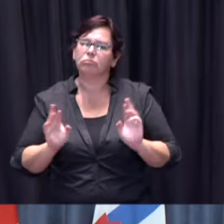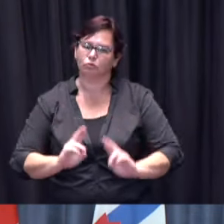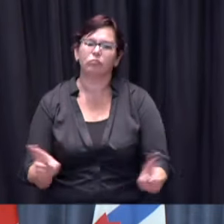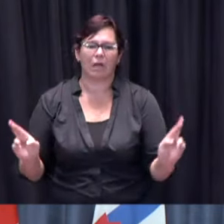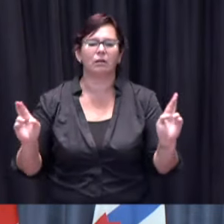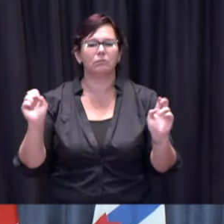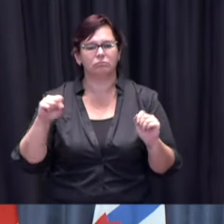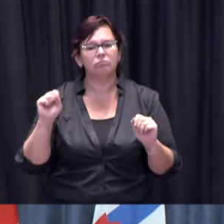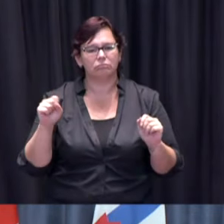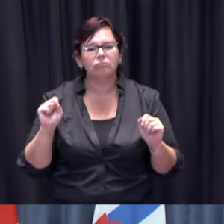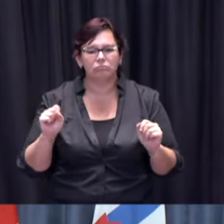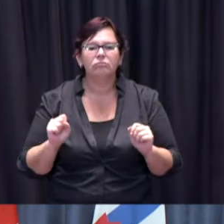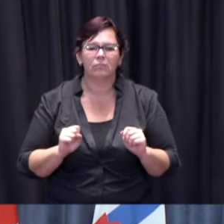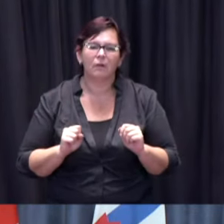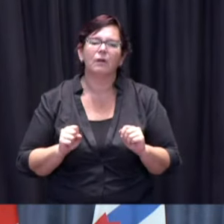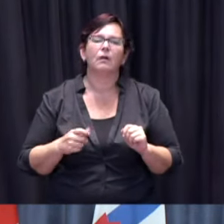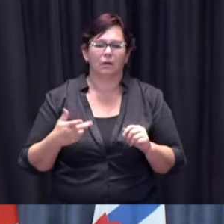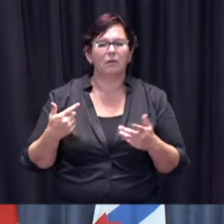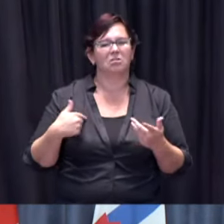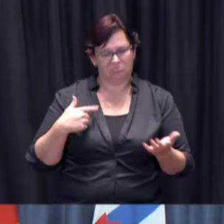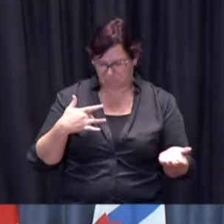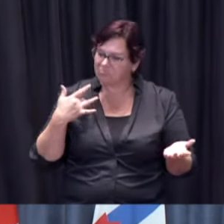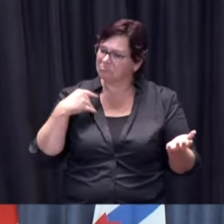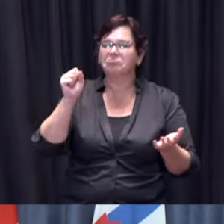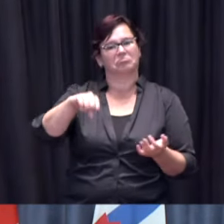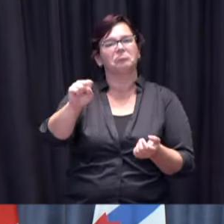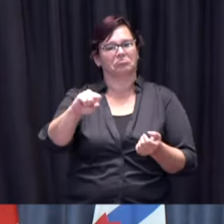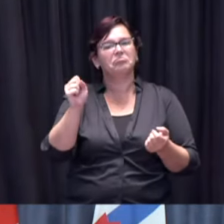Let me just say this final thing when you compare the